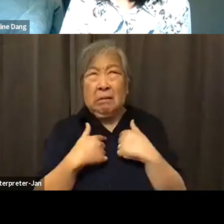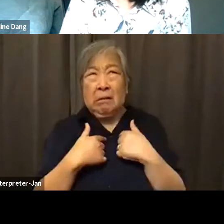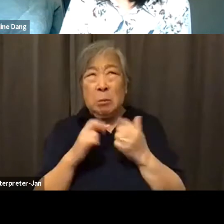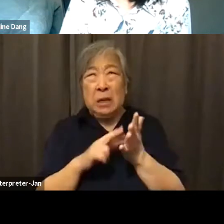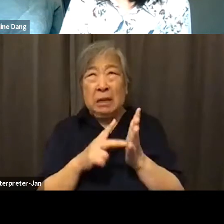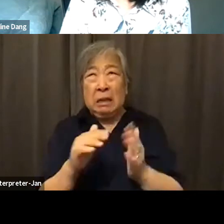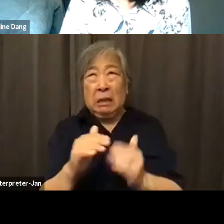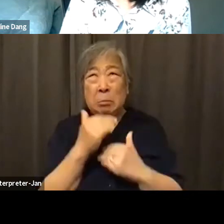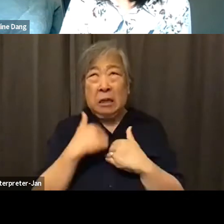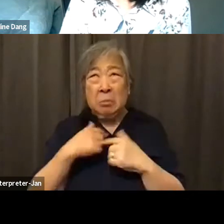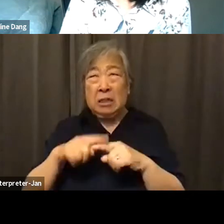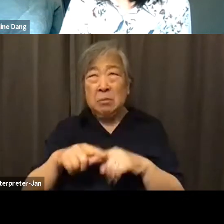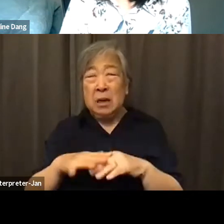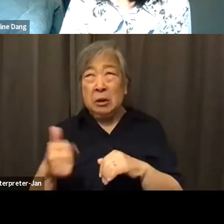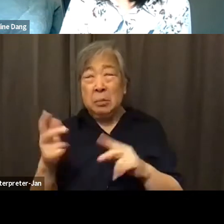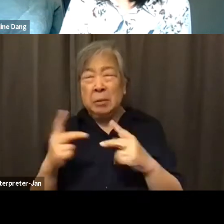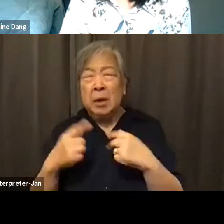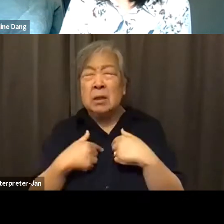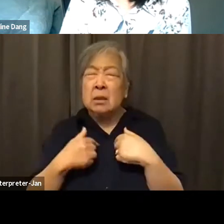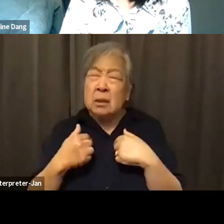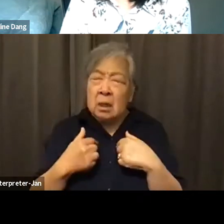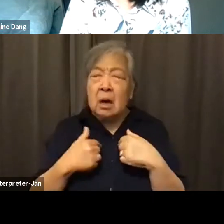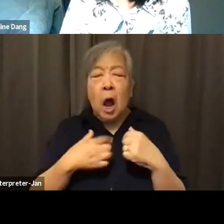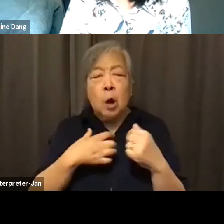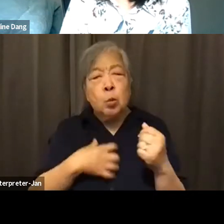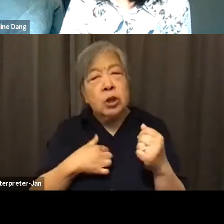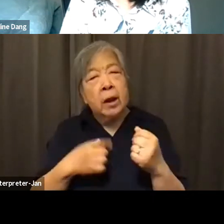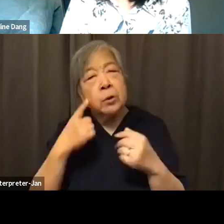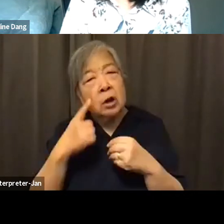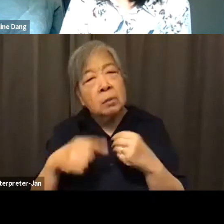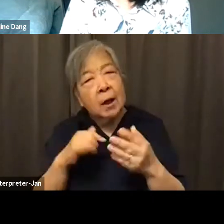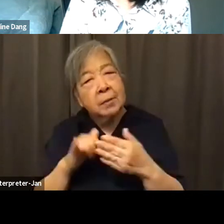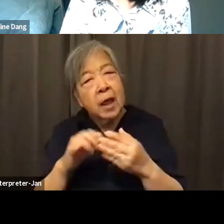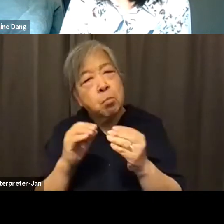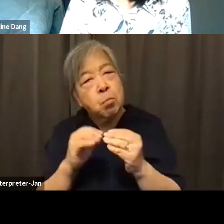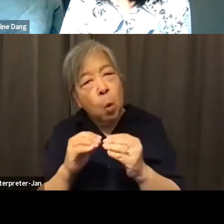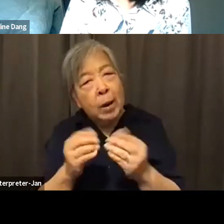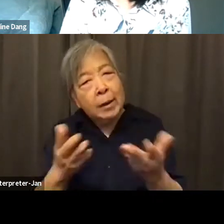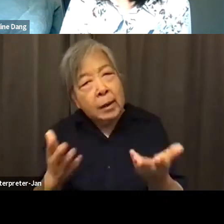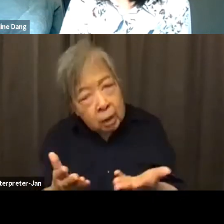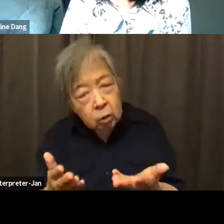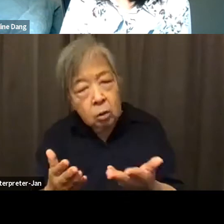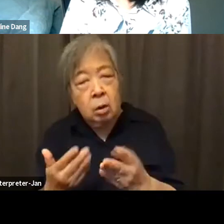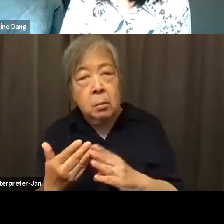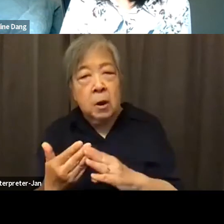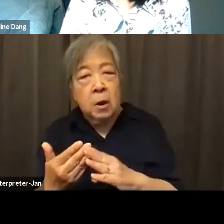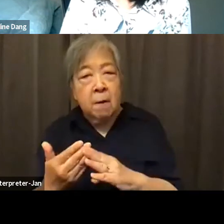And so I wish I would have thought about that a little bit more here before I actually was